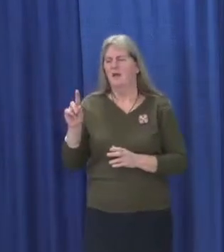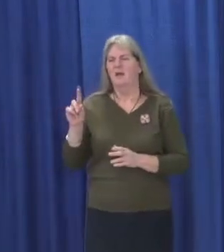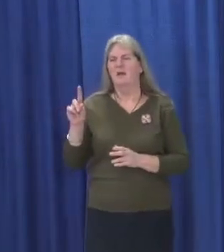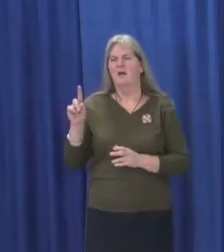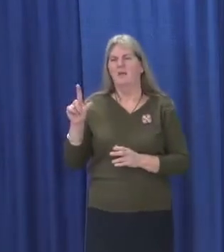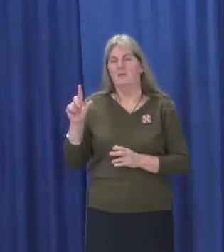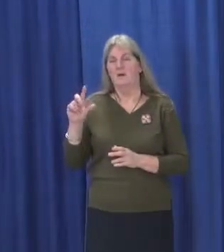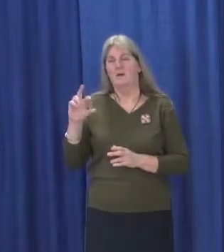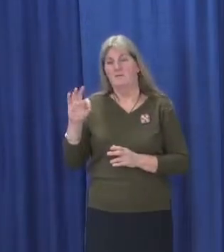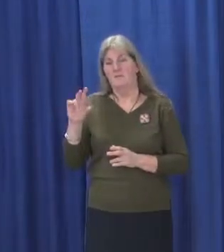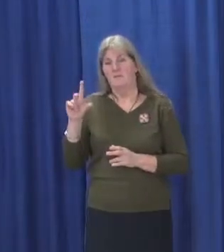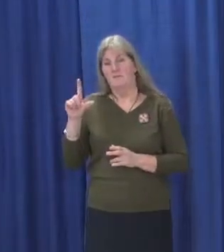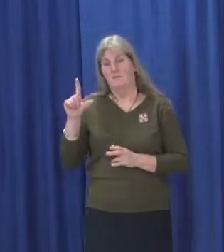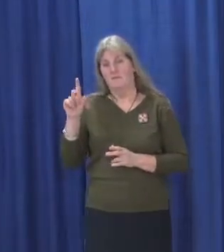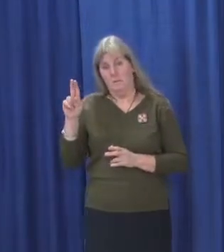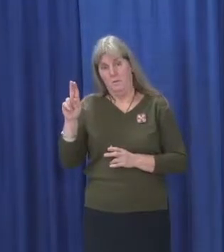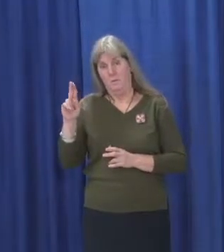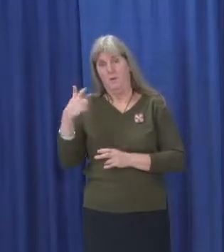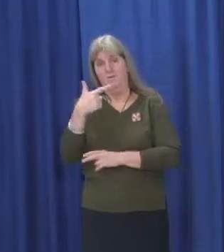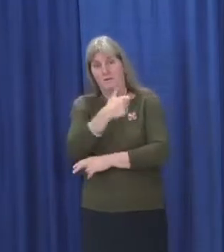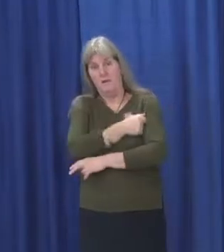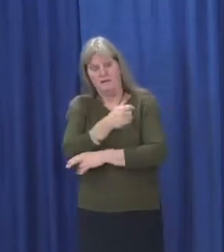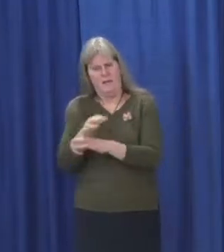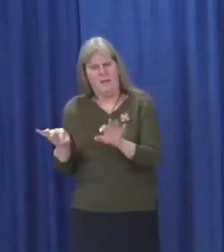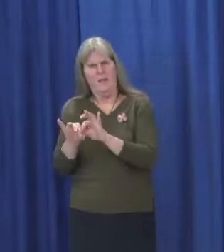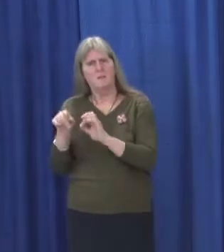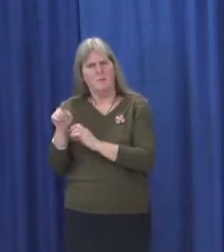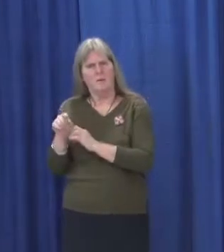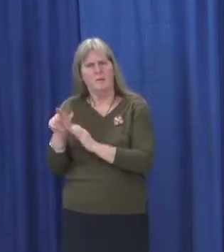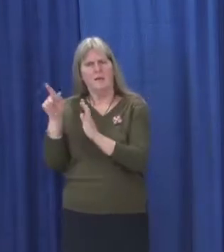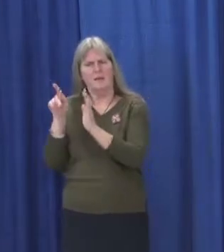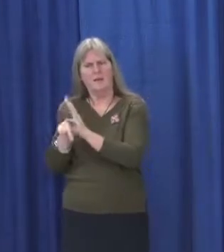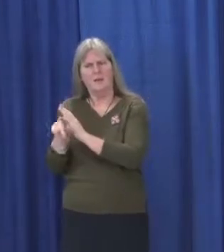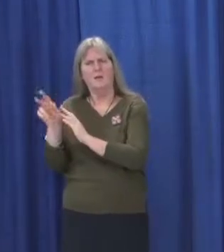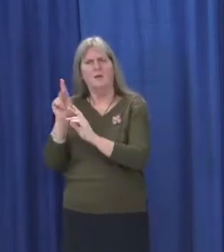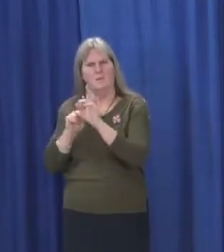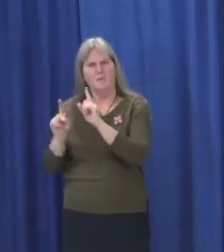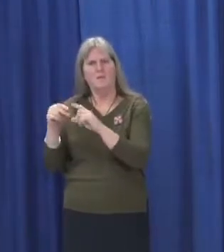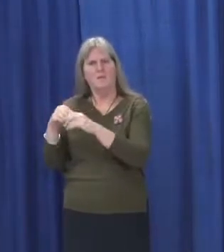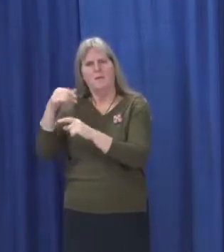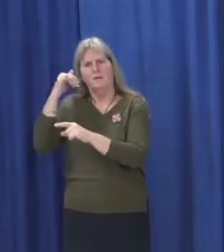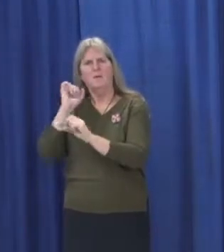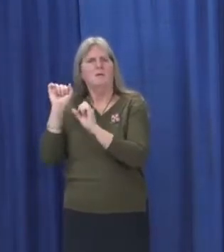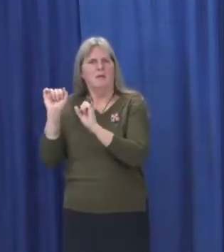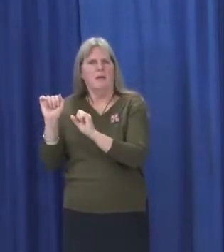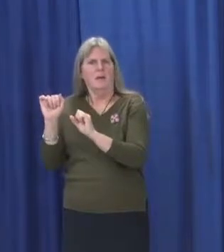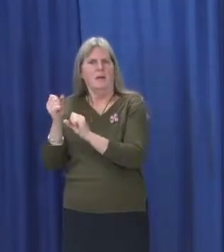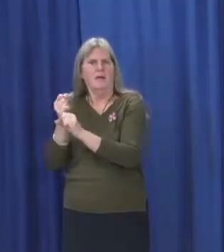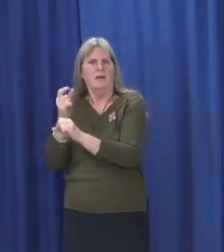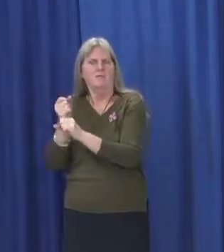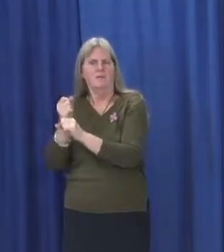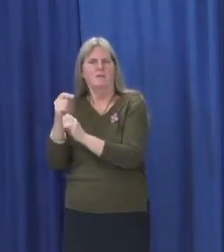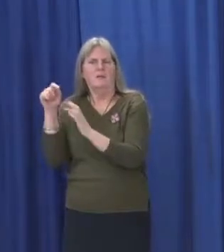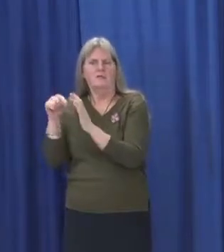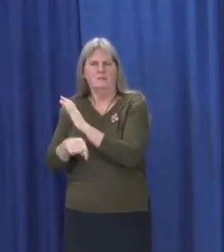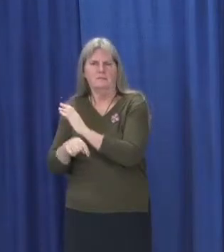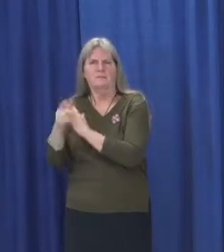important. Influenza is a disease that kills people every year and a territory and can cause severe